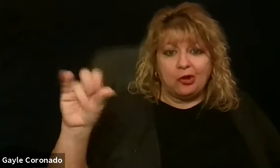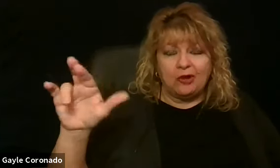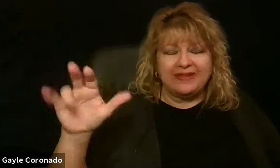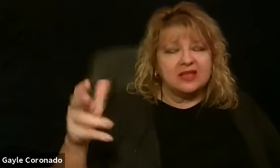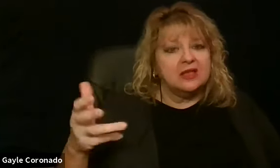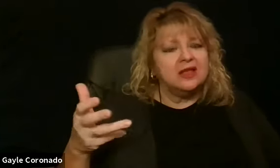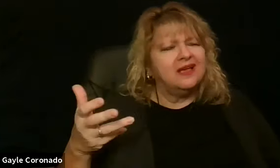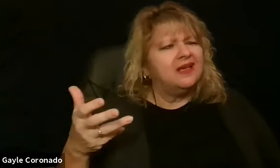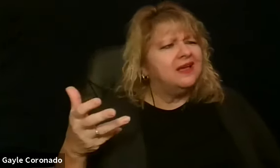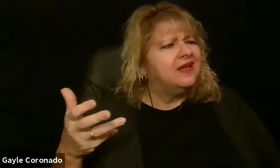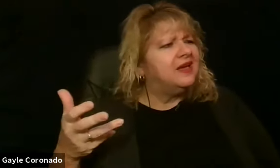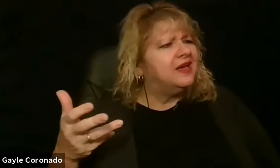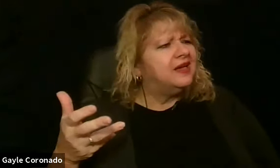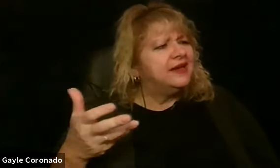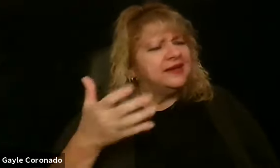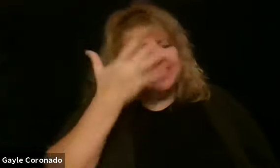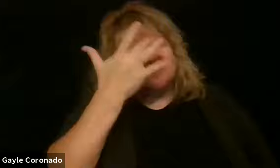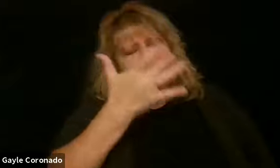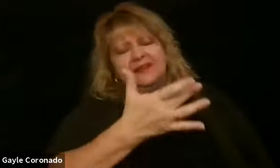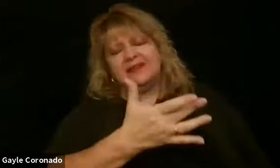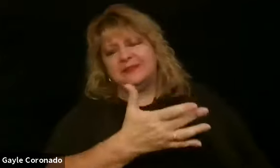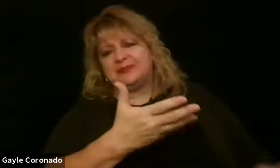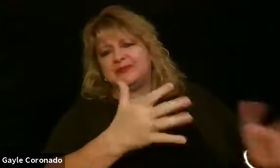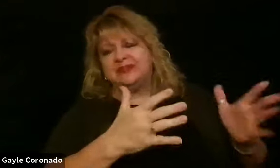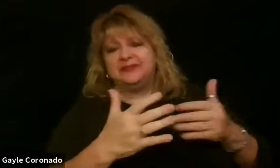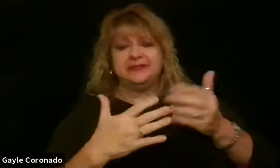But anyway,